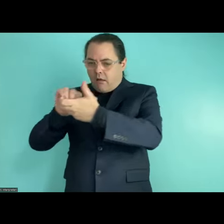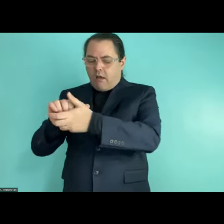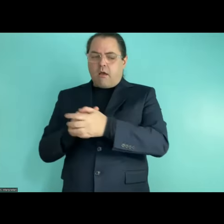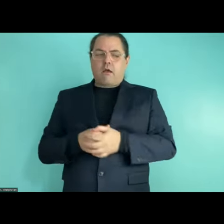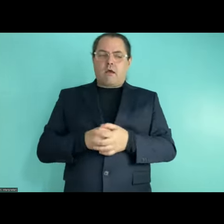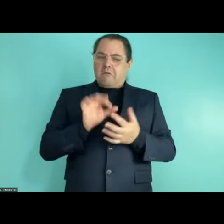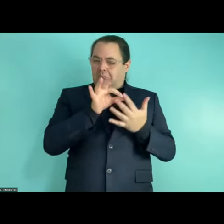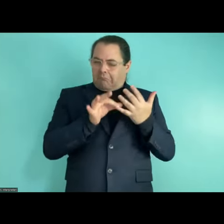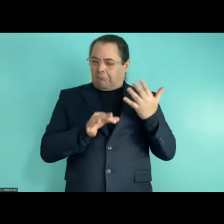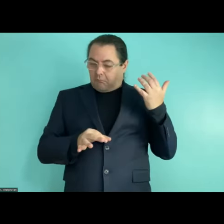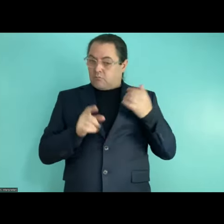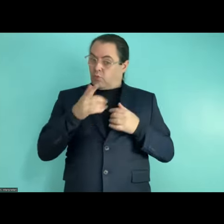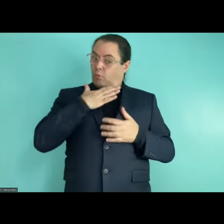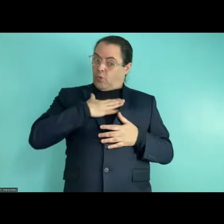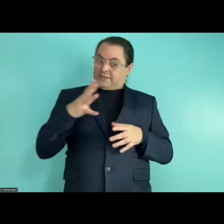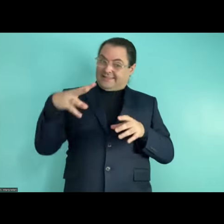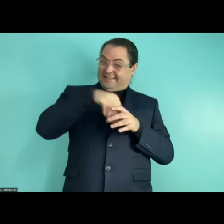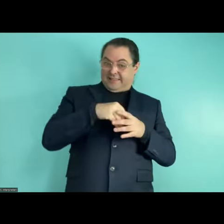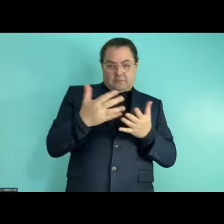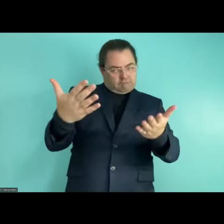to join that conference as always it's it's free of charge.